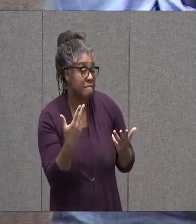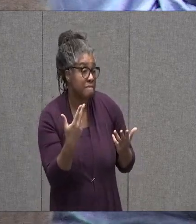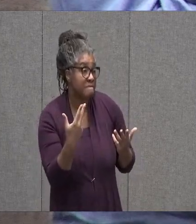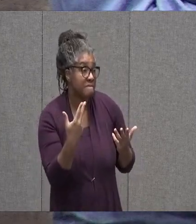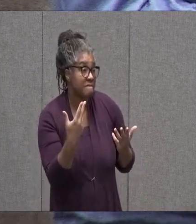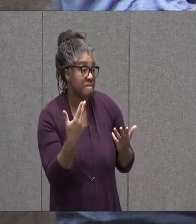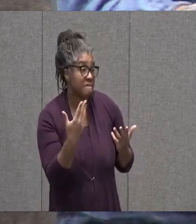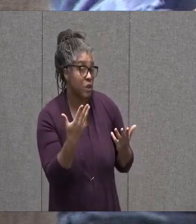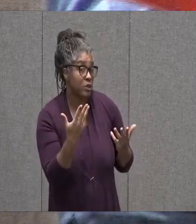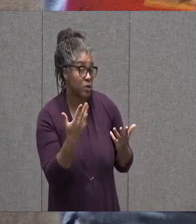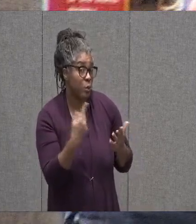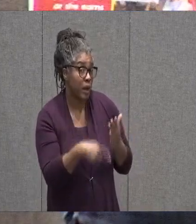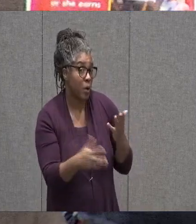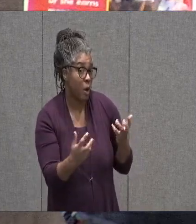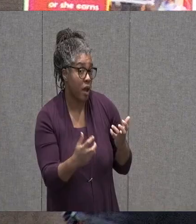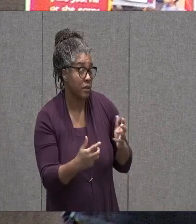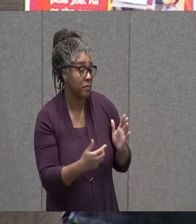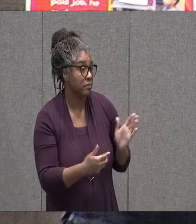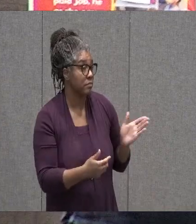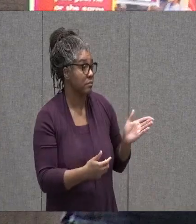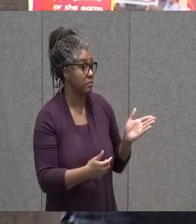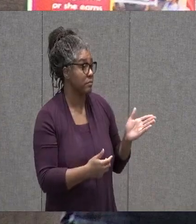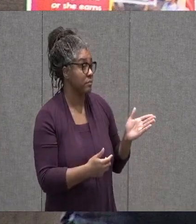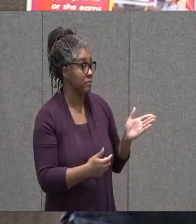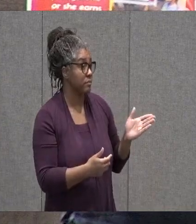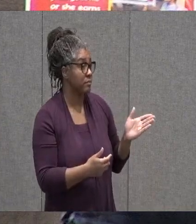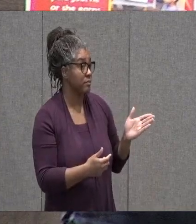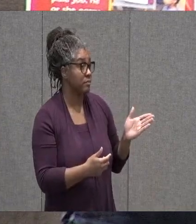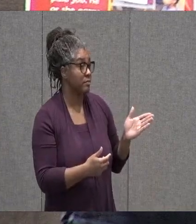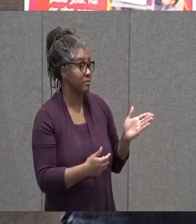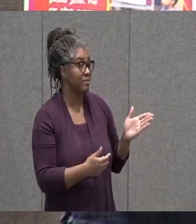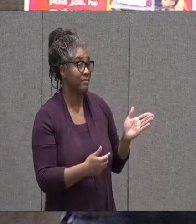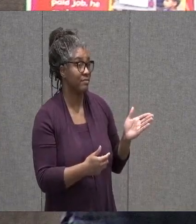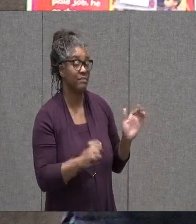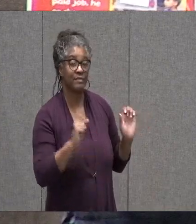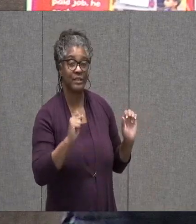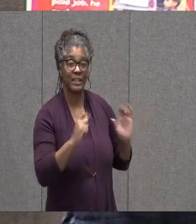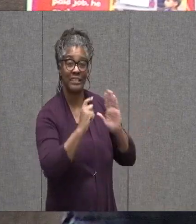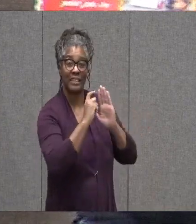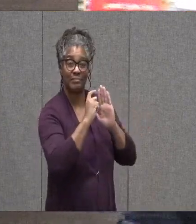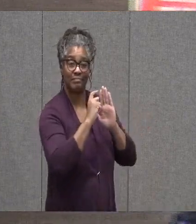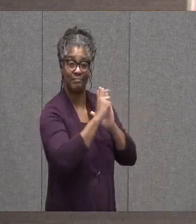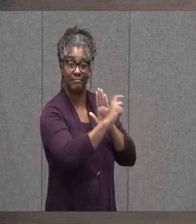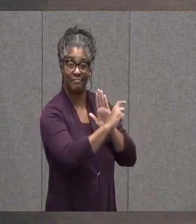And right here it says, right at the top, this money is called income.